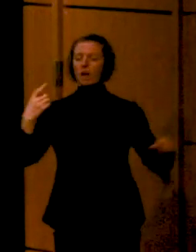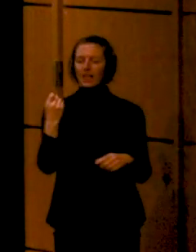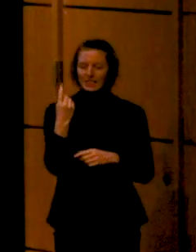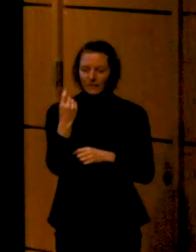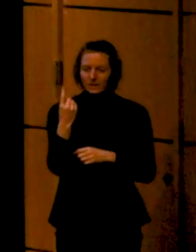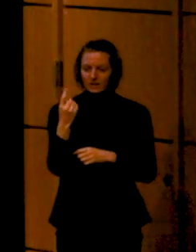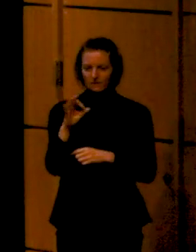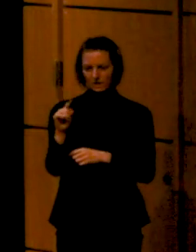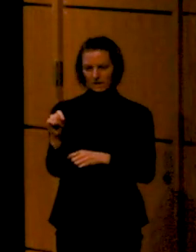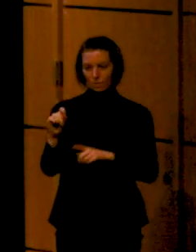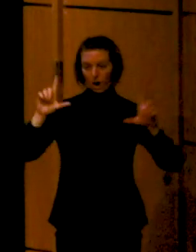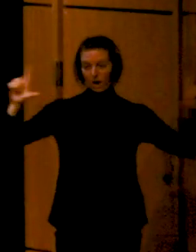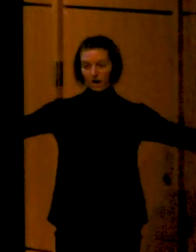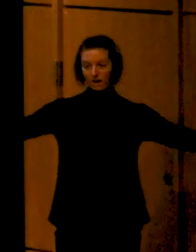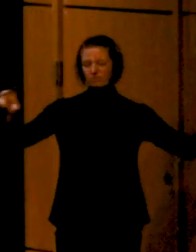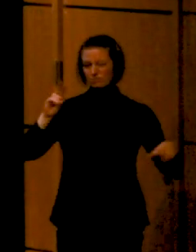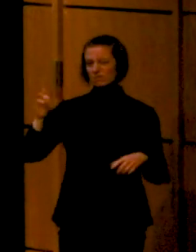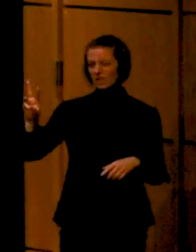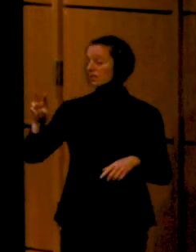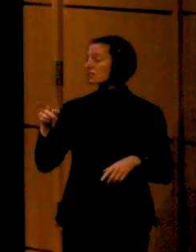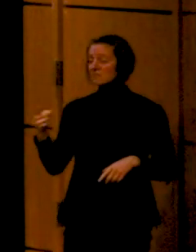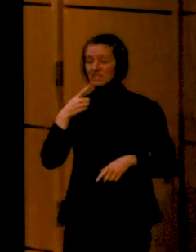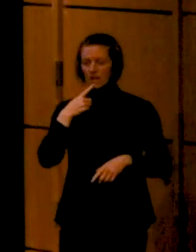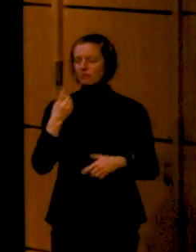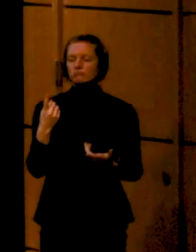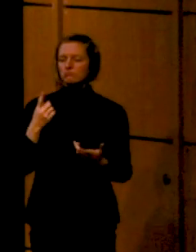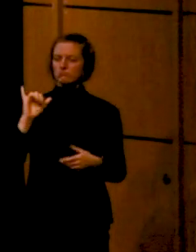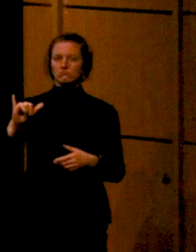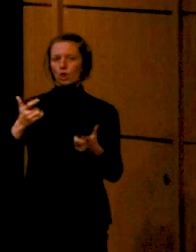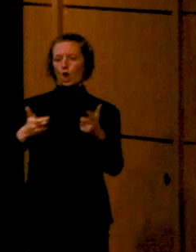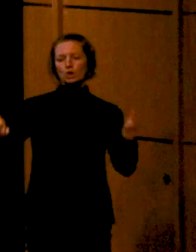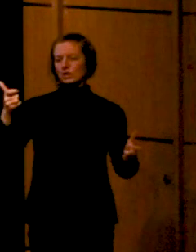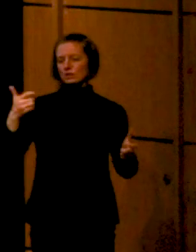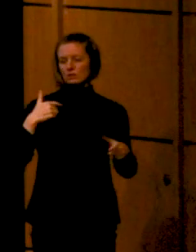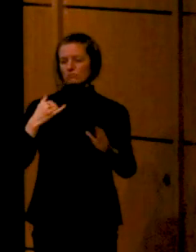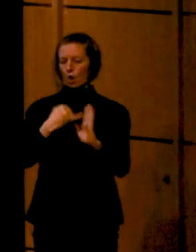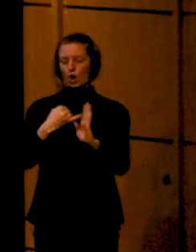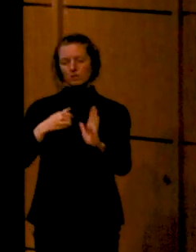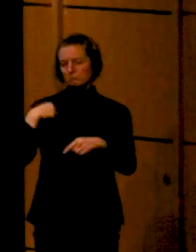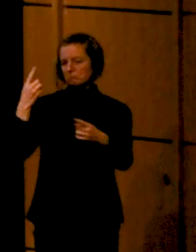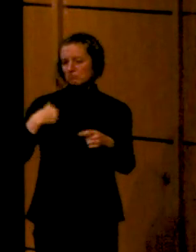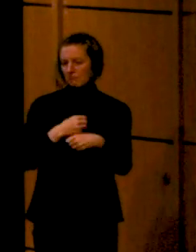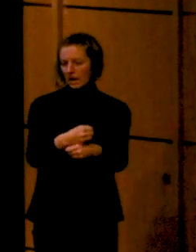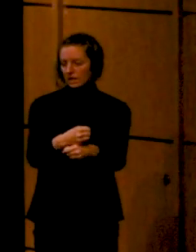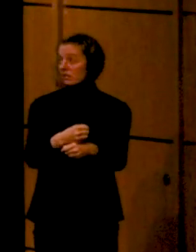He told me it's still the largest work he ever did. He knew the mountain well, he was 10 when it blew.